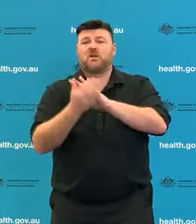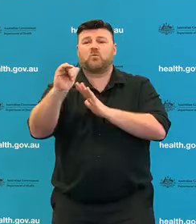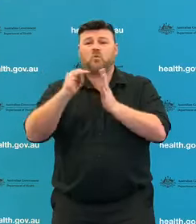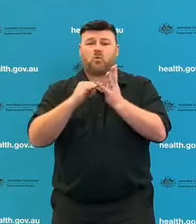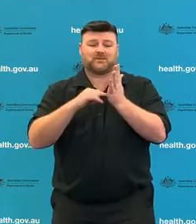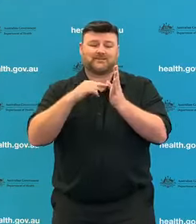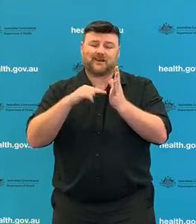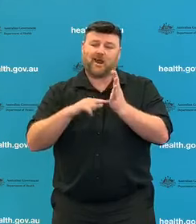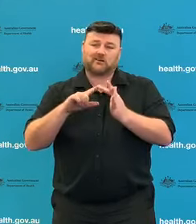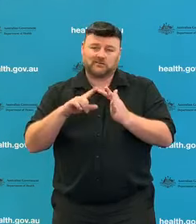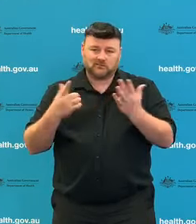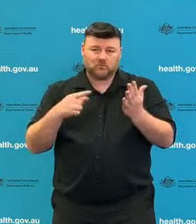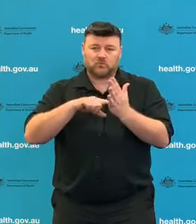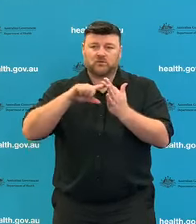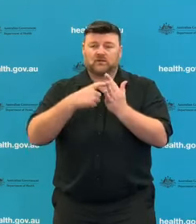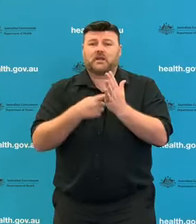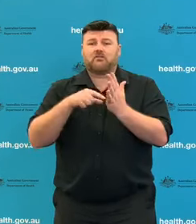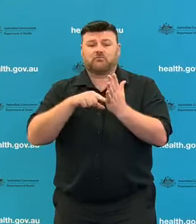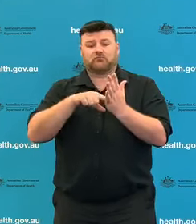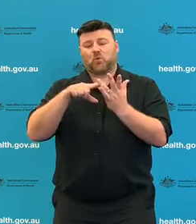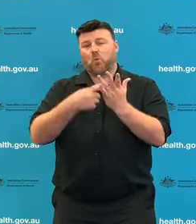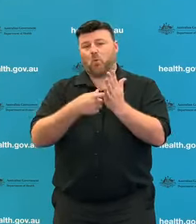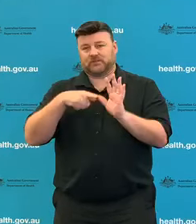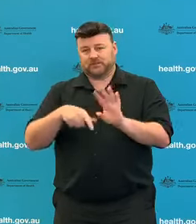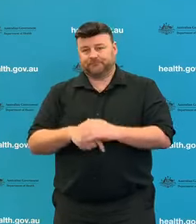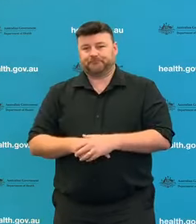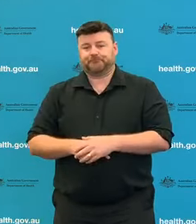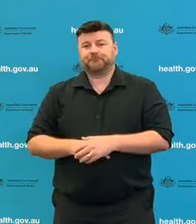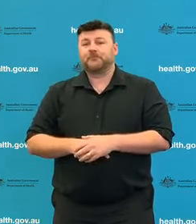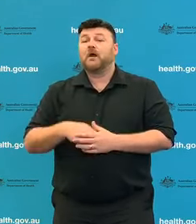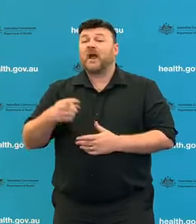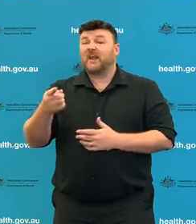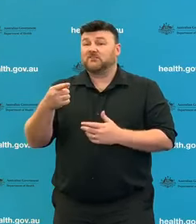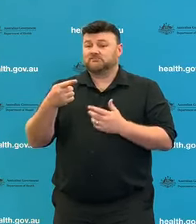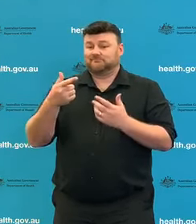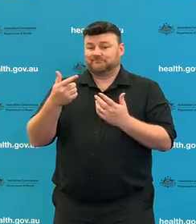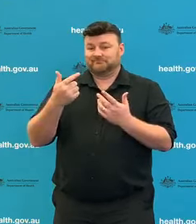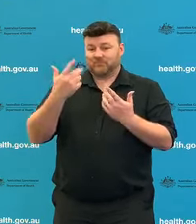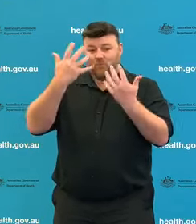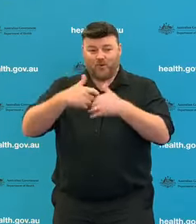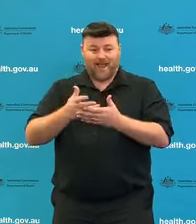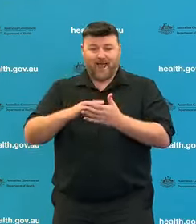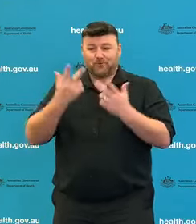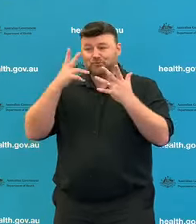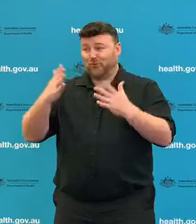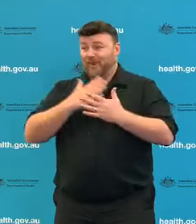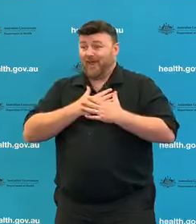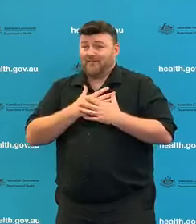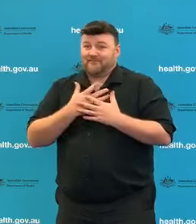and think of new ways to show your love for your dad in this continuously challenging year of 2020.